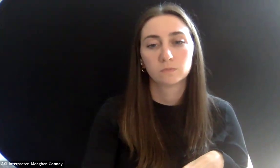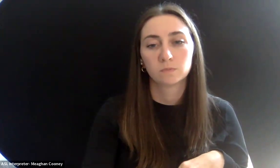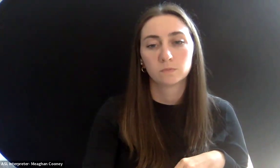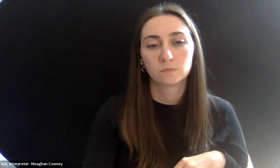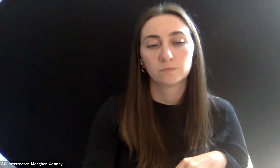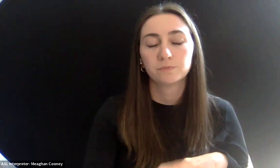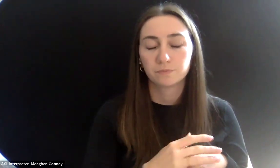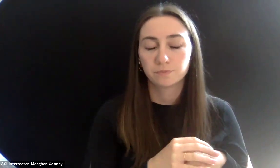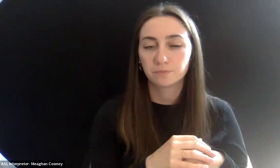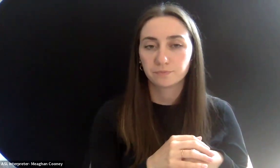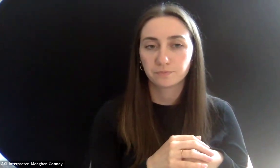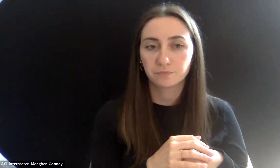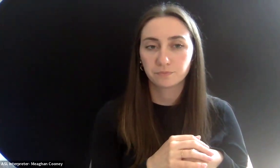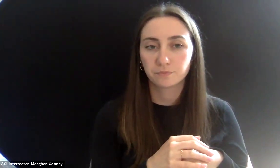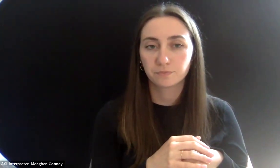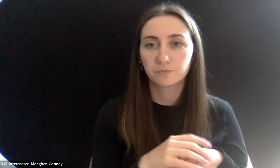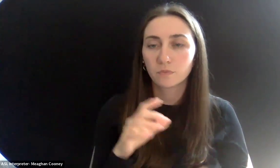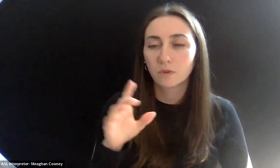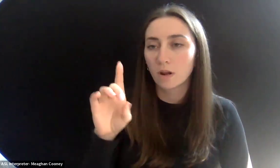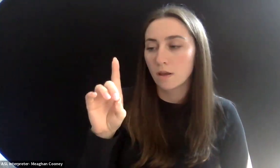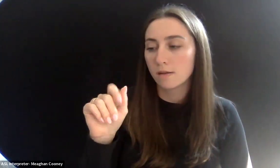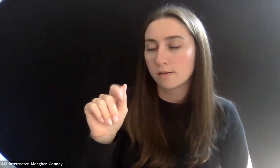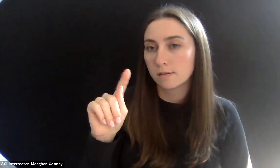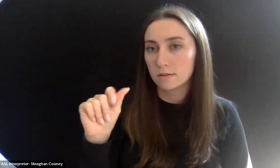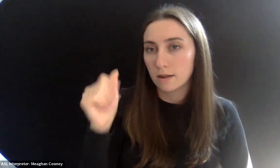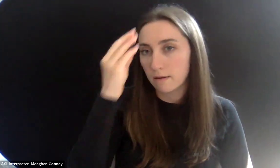So in terms of project data, as I said, every new project